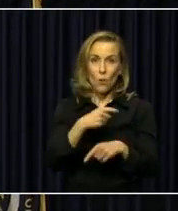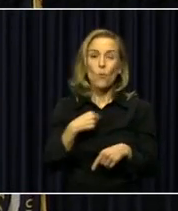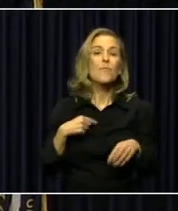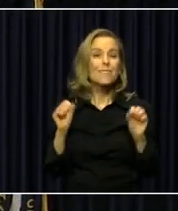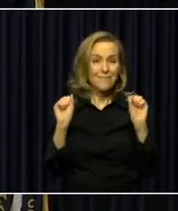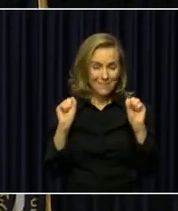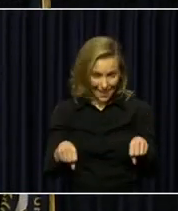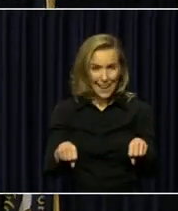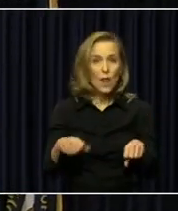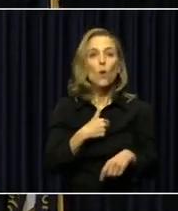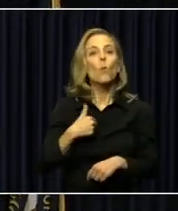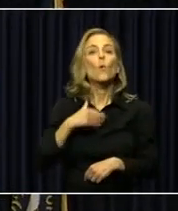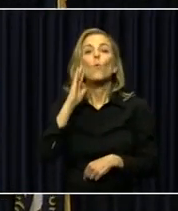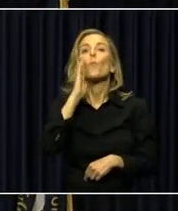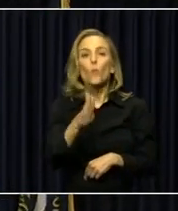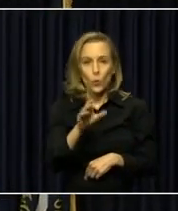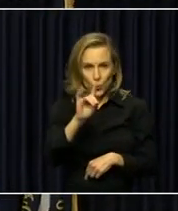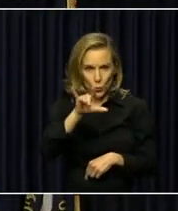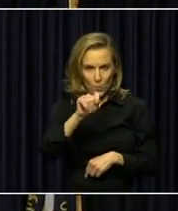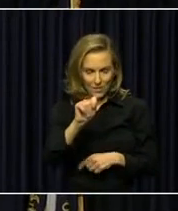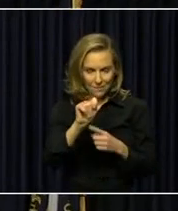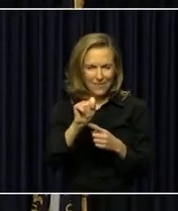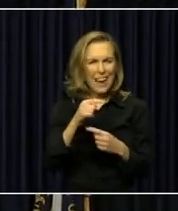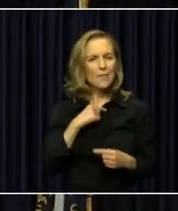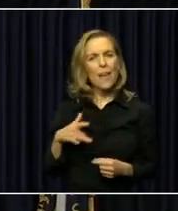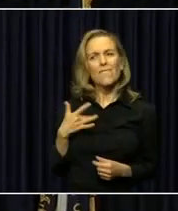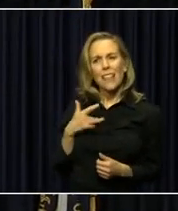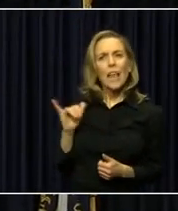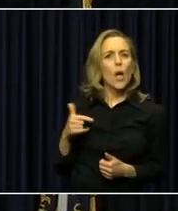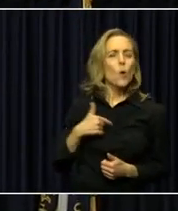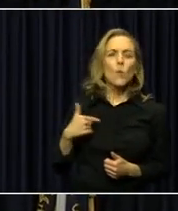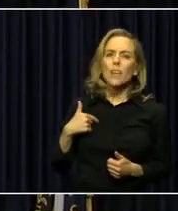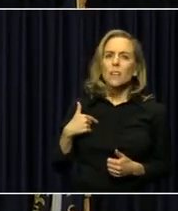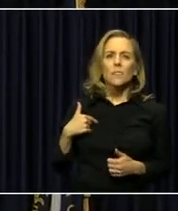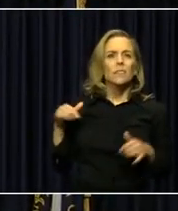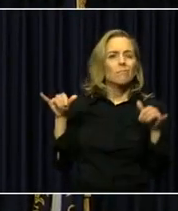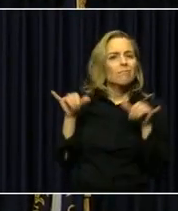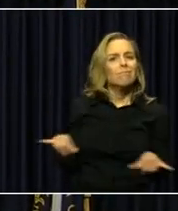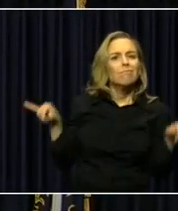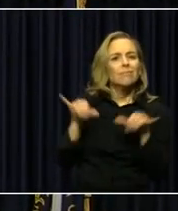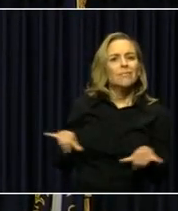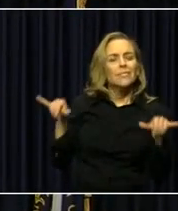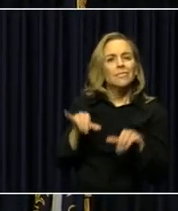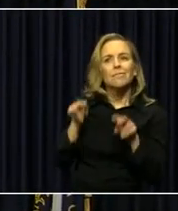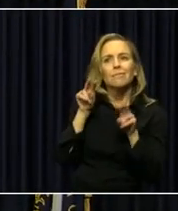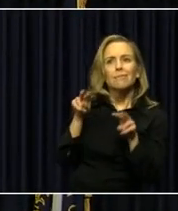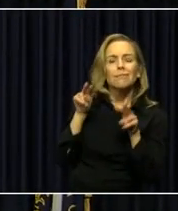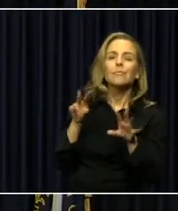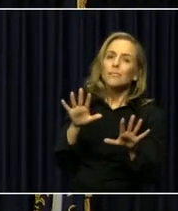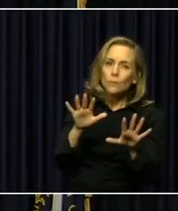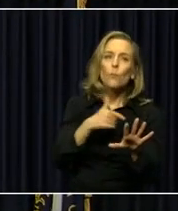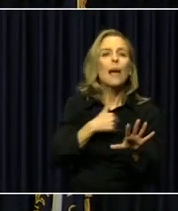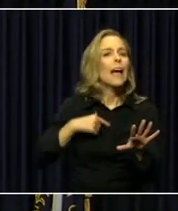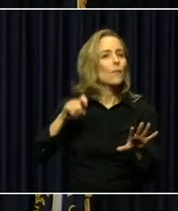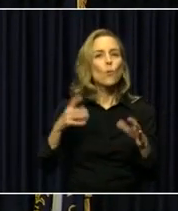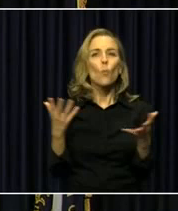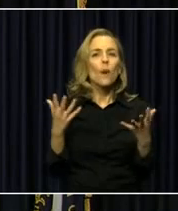SAY IT WITH ME. WE WILL GET THROUGH THIS. WE WILL GET THROUGH THIS TOGETHER. ONE LAST TIME.